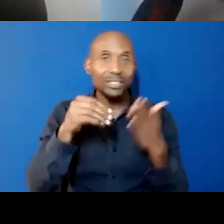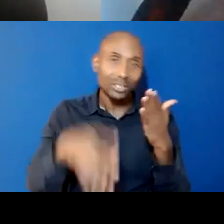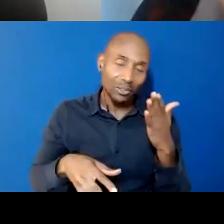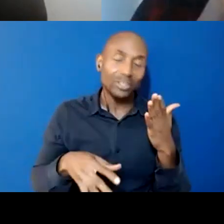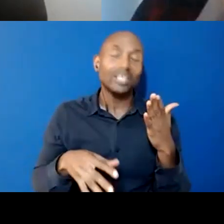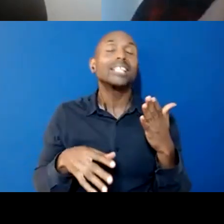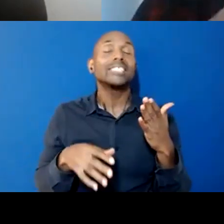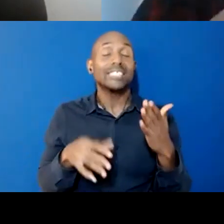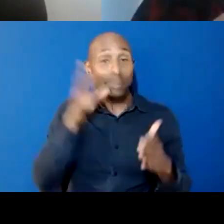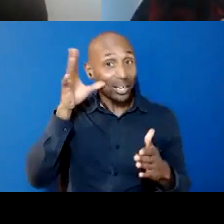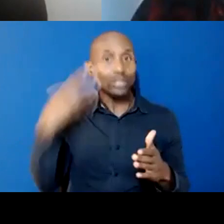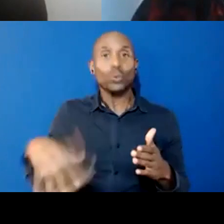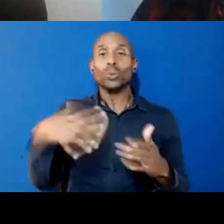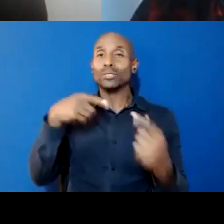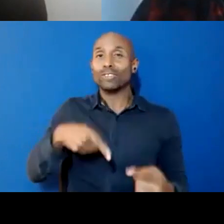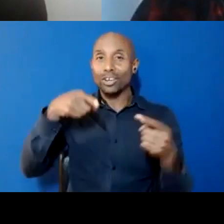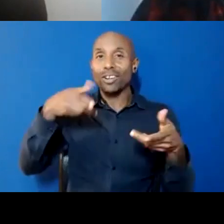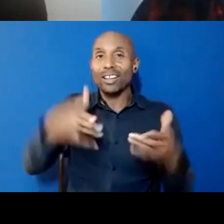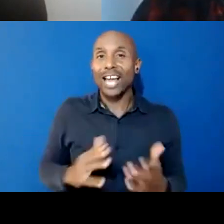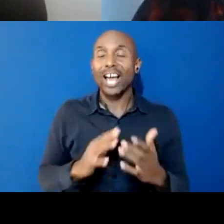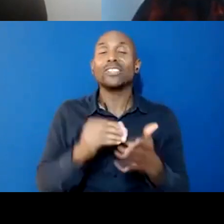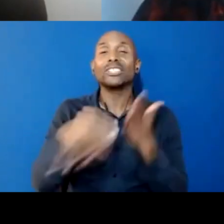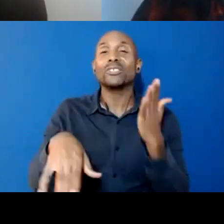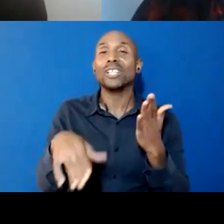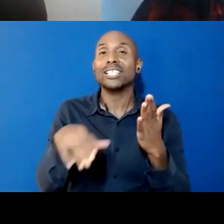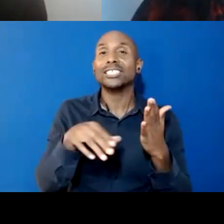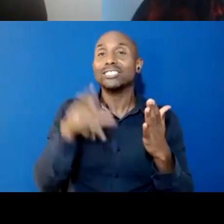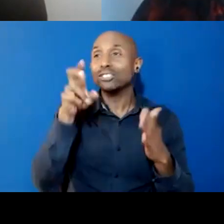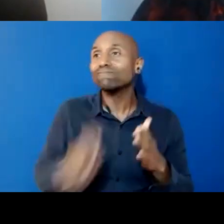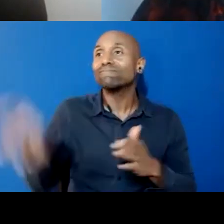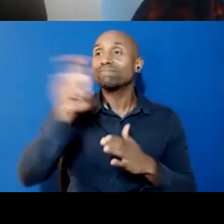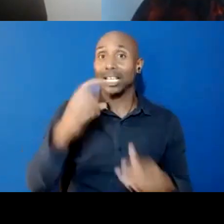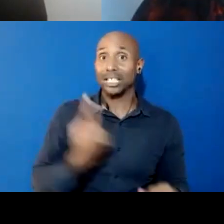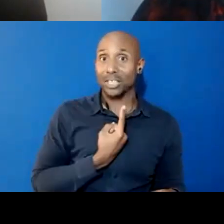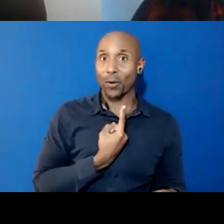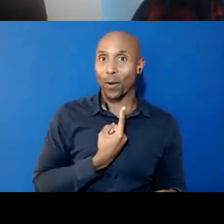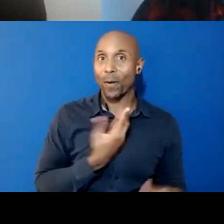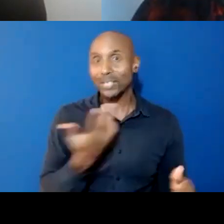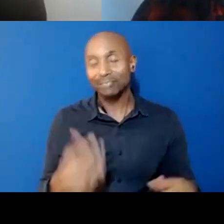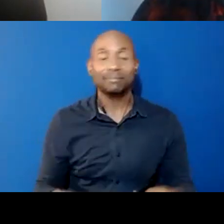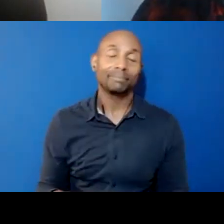Did the University of Illinois figure out any strategies for getting students